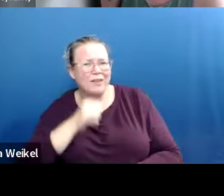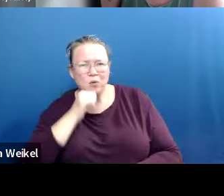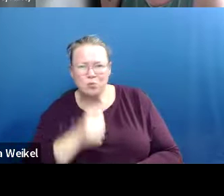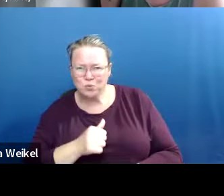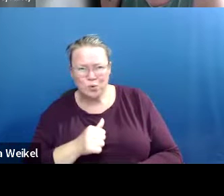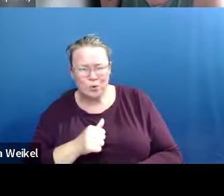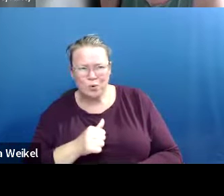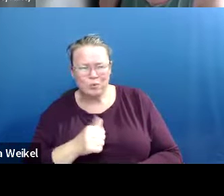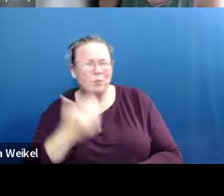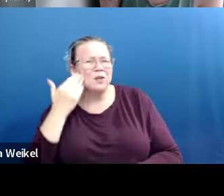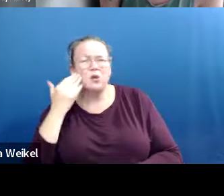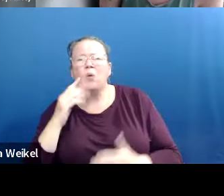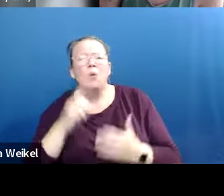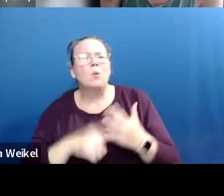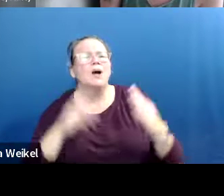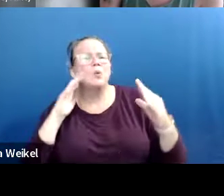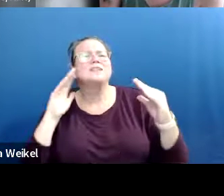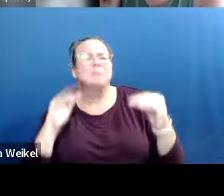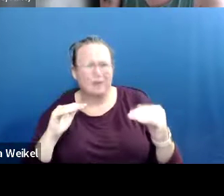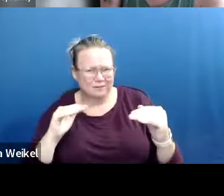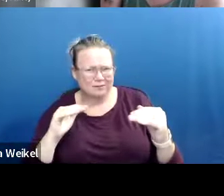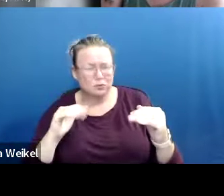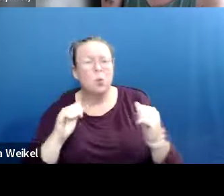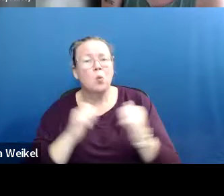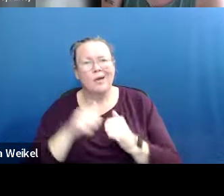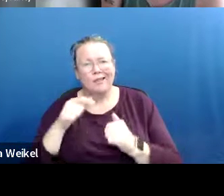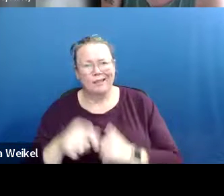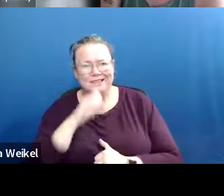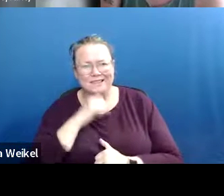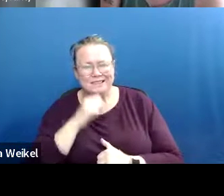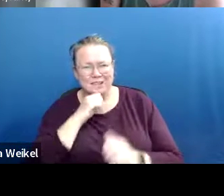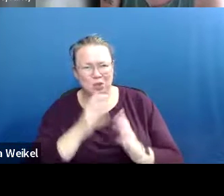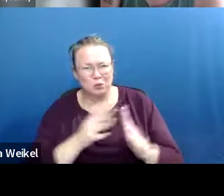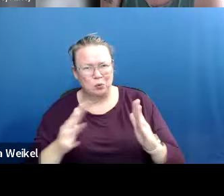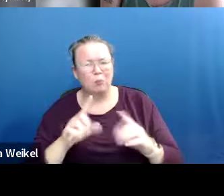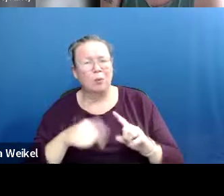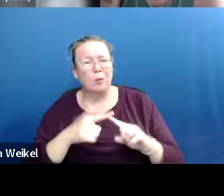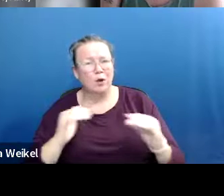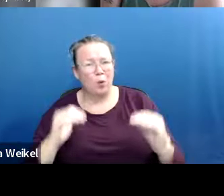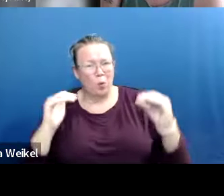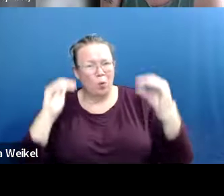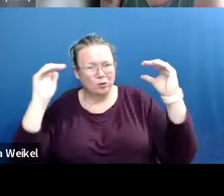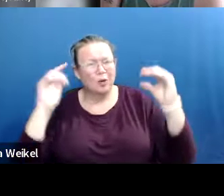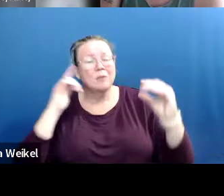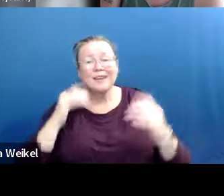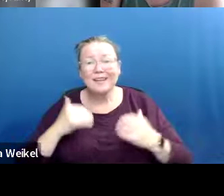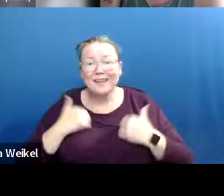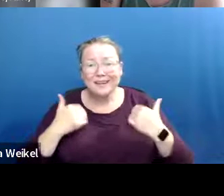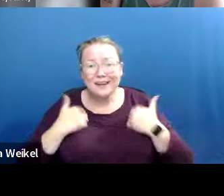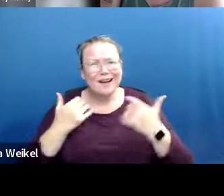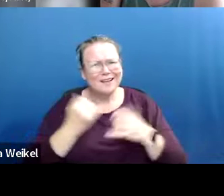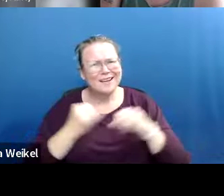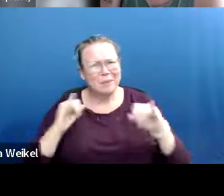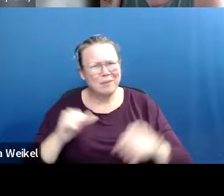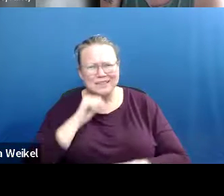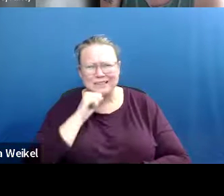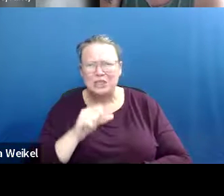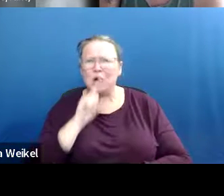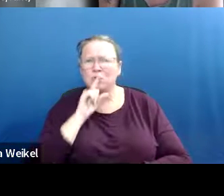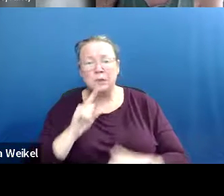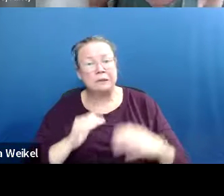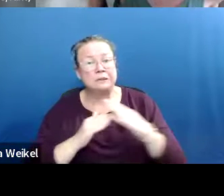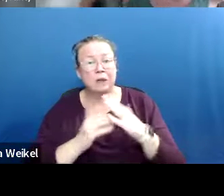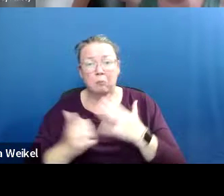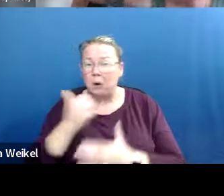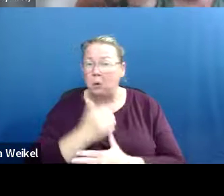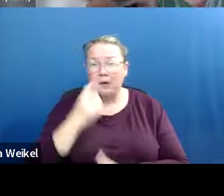Kayla Robertson: know what to expect with this age group as they get older, because they are so young. Independence is not necessarily high on their priority list for them.